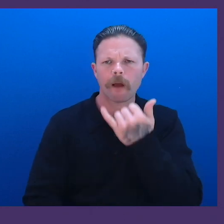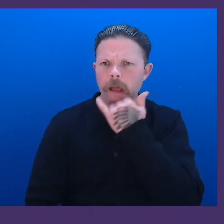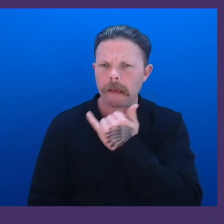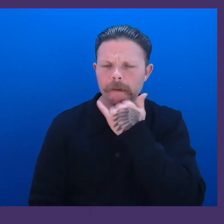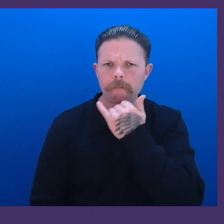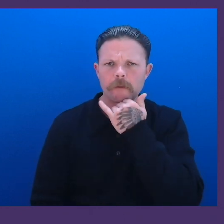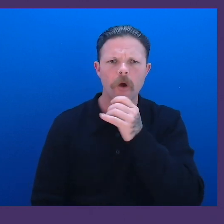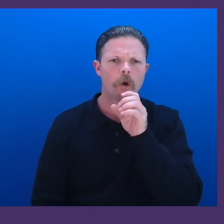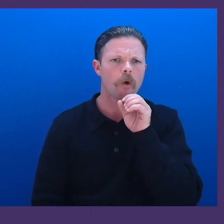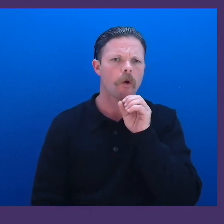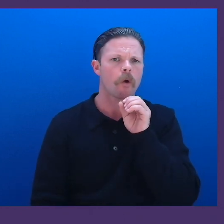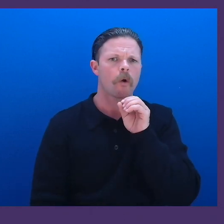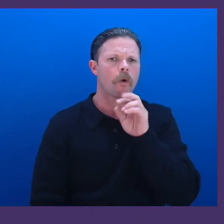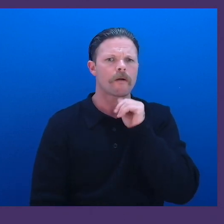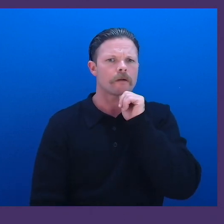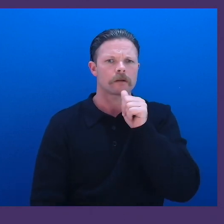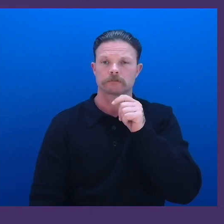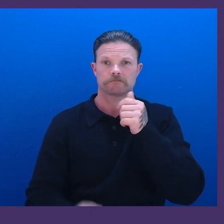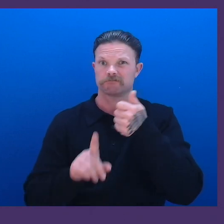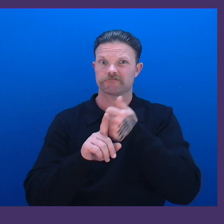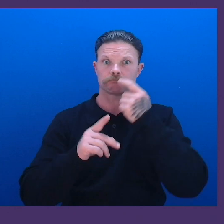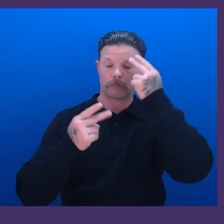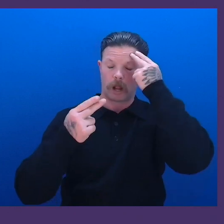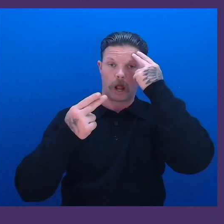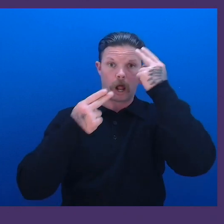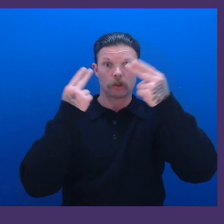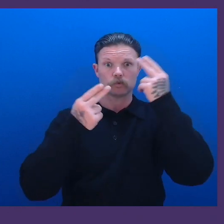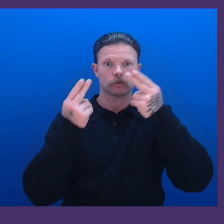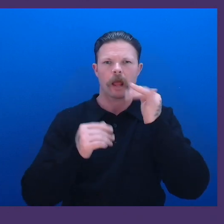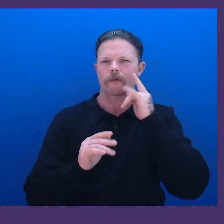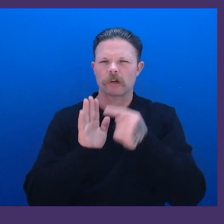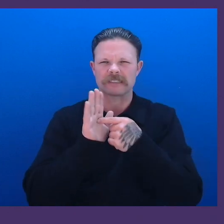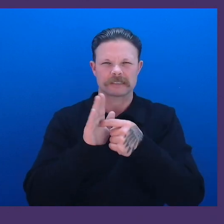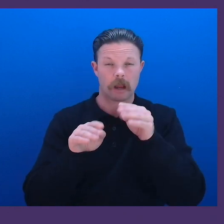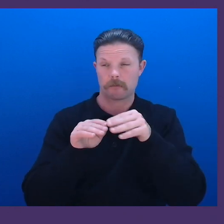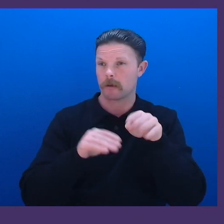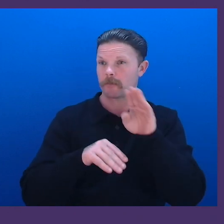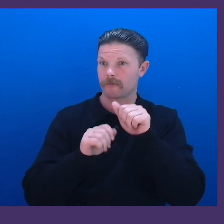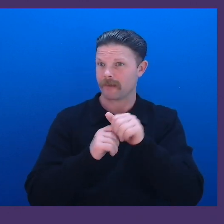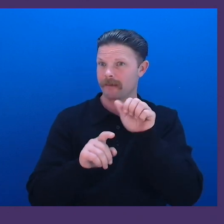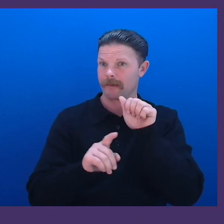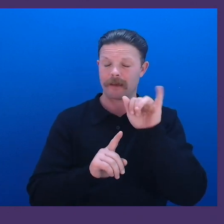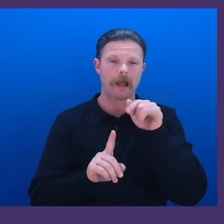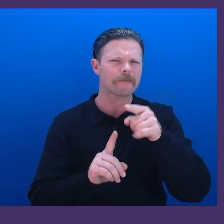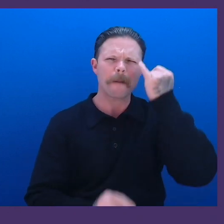Like in an example above, in the Seeing AI, just imagine if a description of a scene would be incorrect.